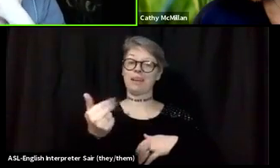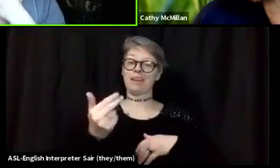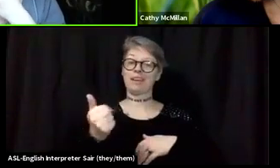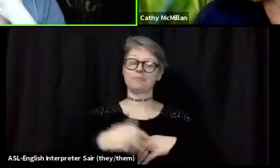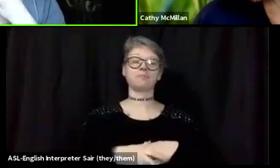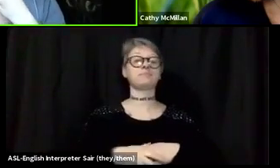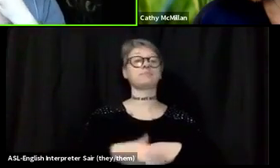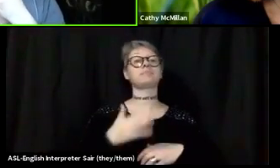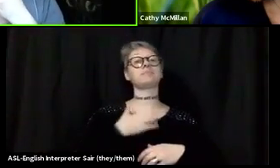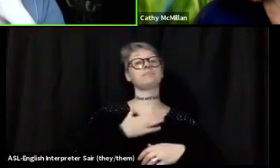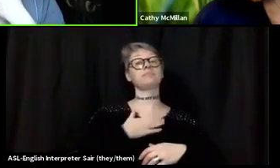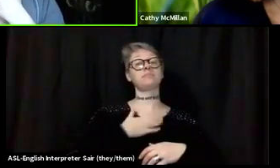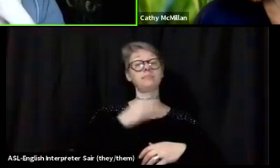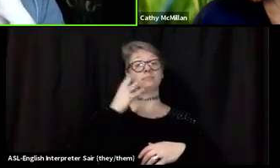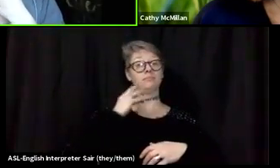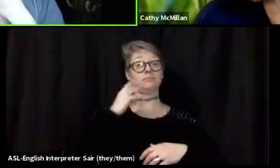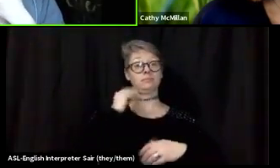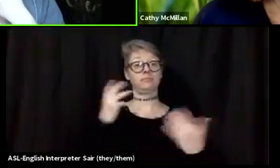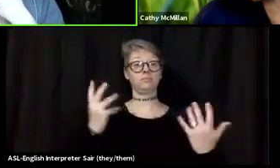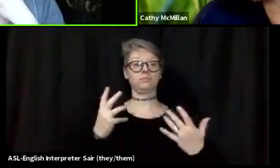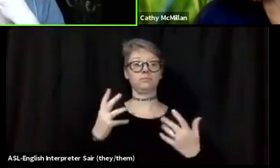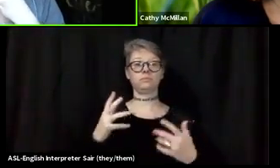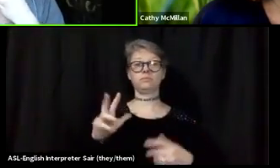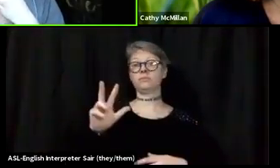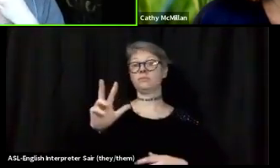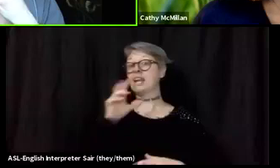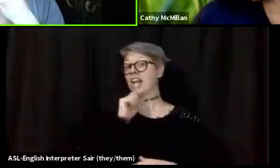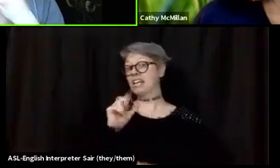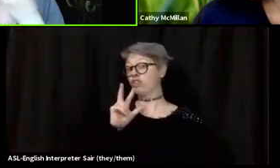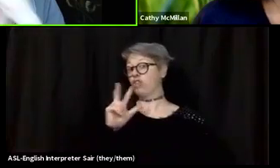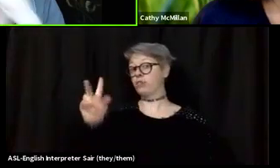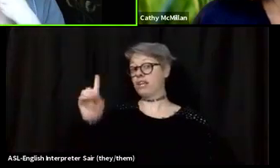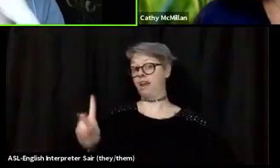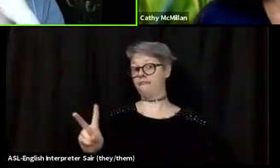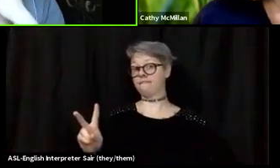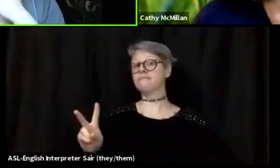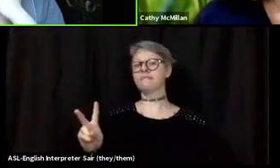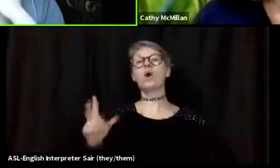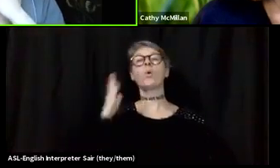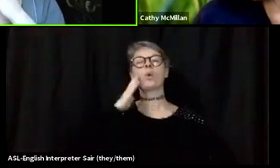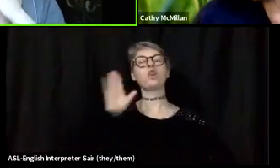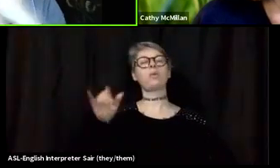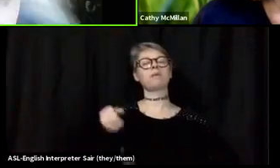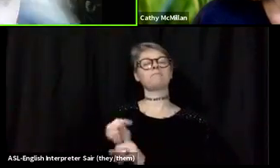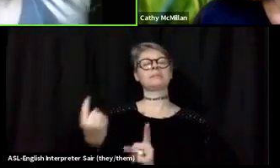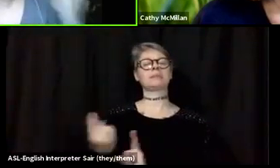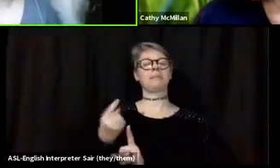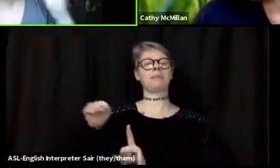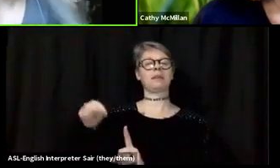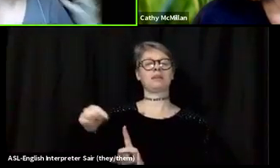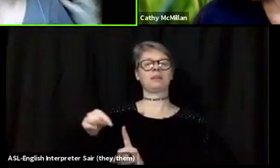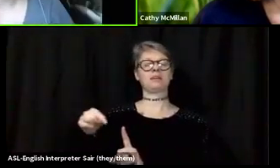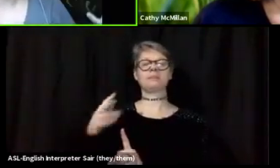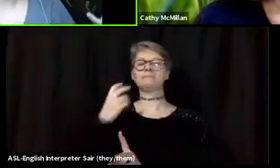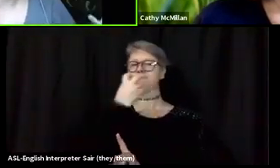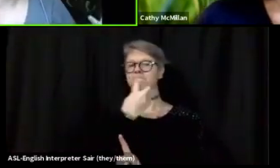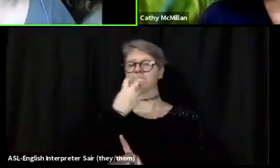and it's a good time. Our journey started at like. three and a half years old. We knew We knew something was was happy We knew something was was